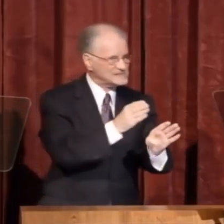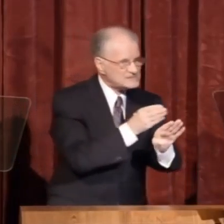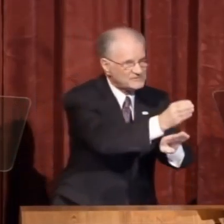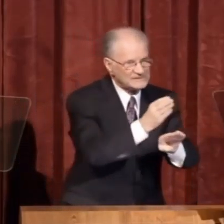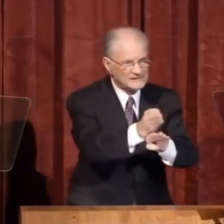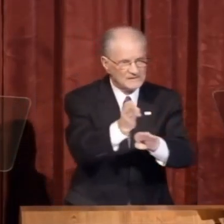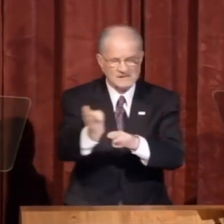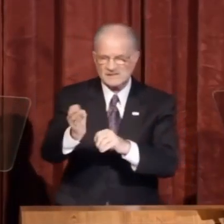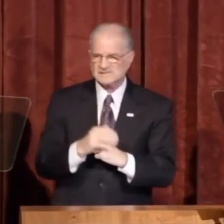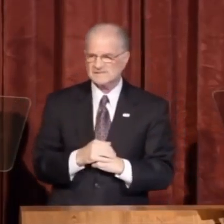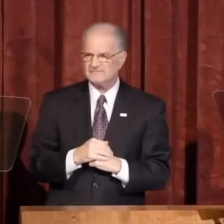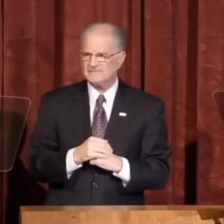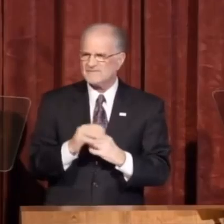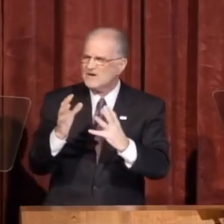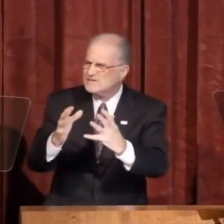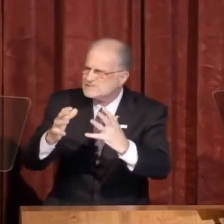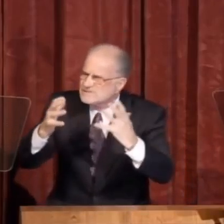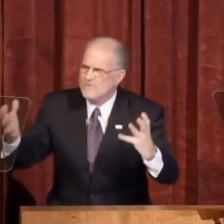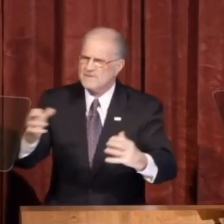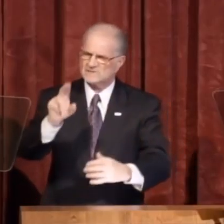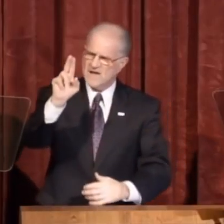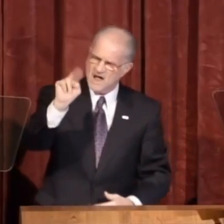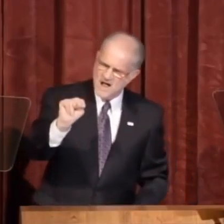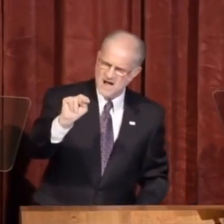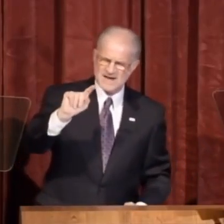Two of the programs are actually under active development